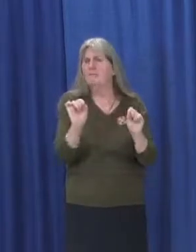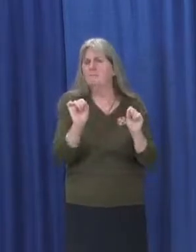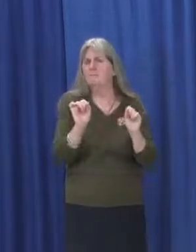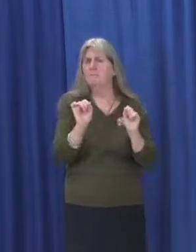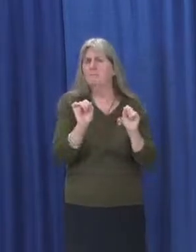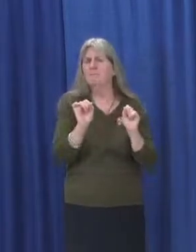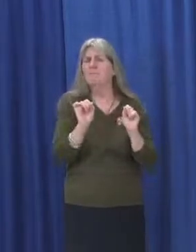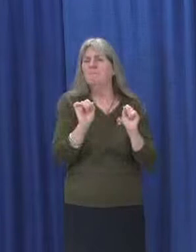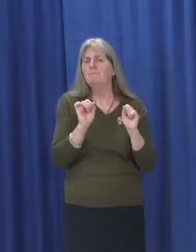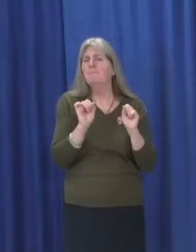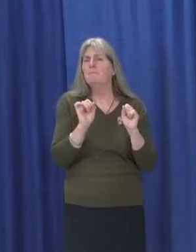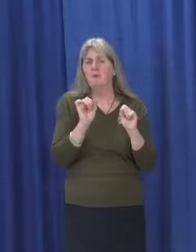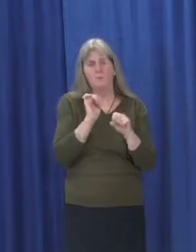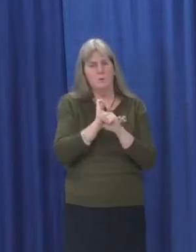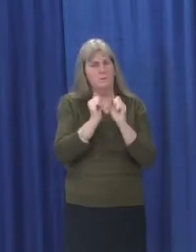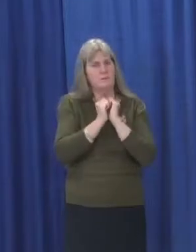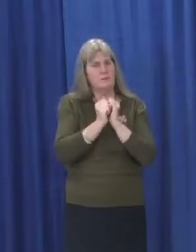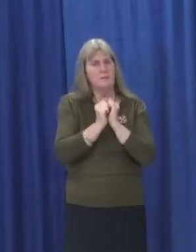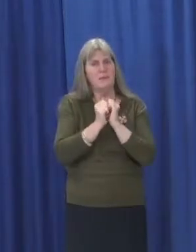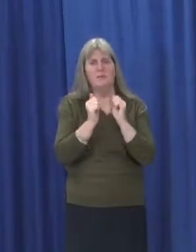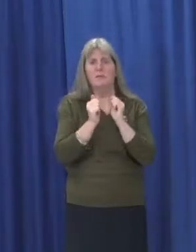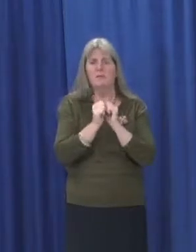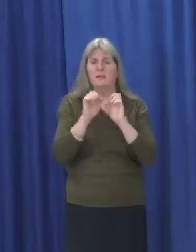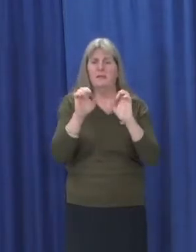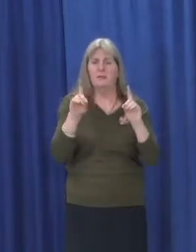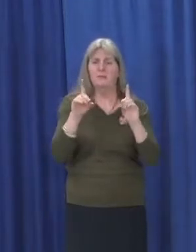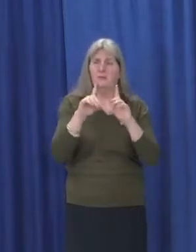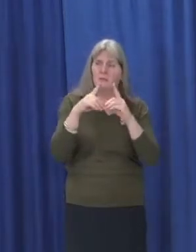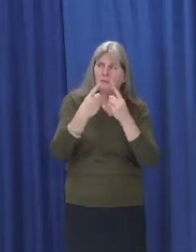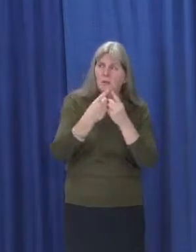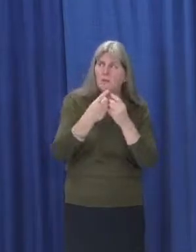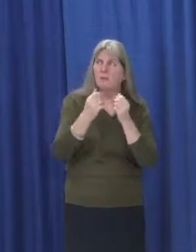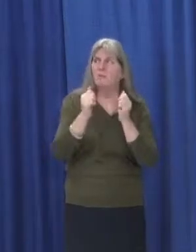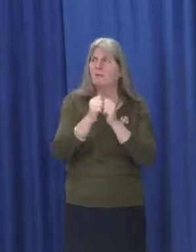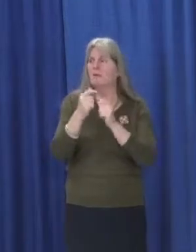these are the ways we are working together with parents